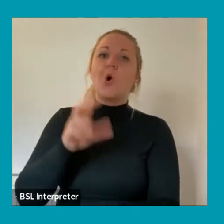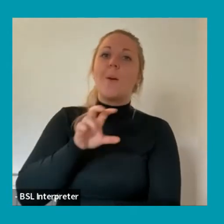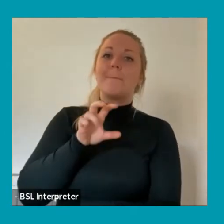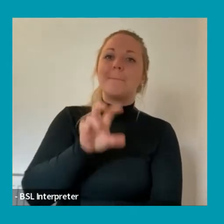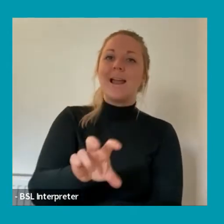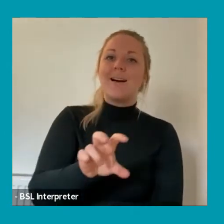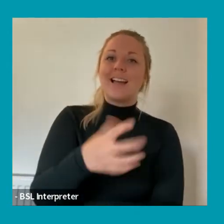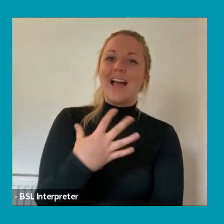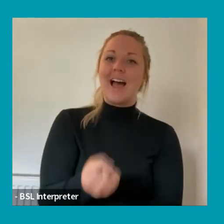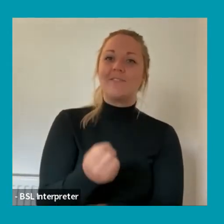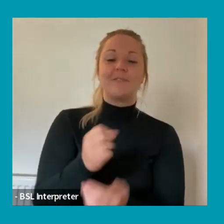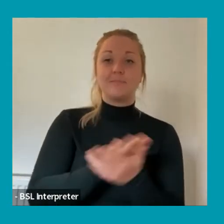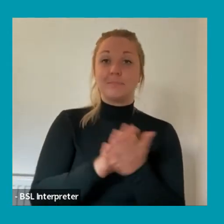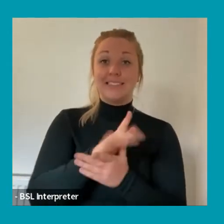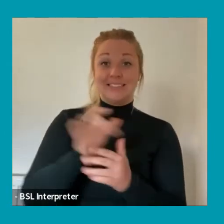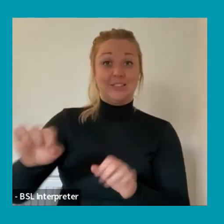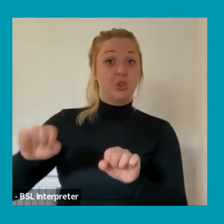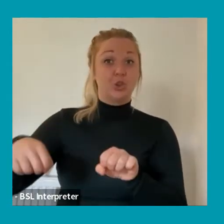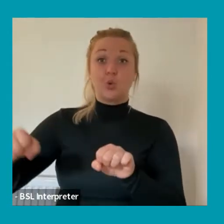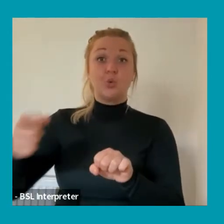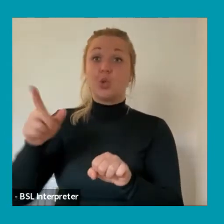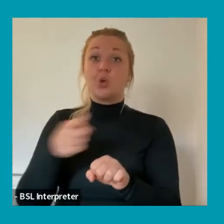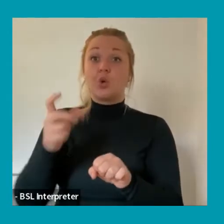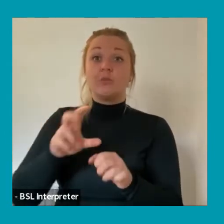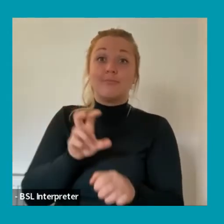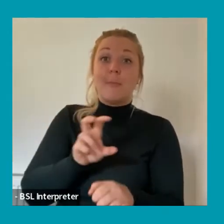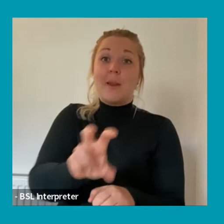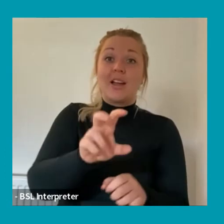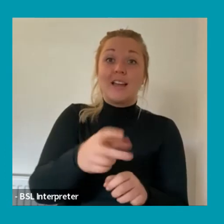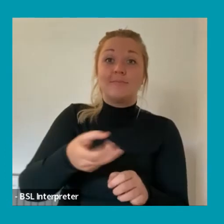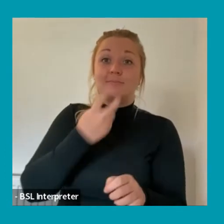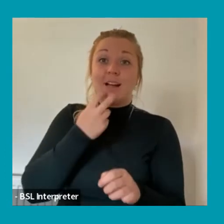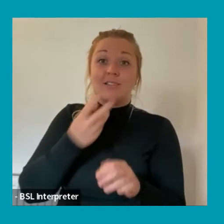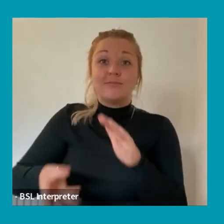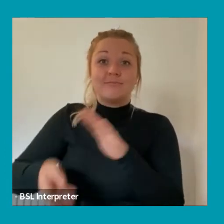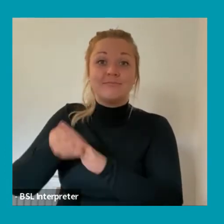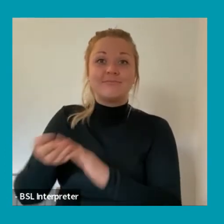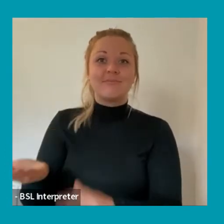So you know, there were-- All sorts of things that were not great.